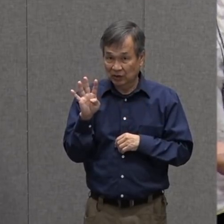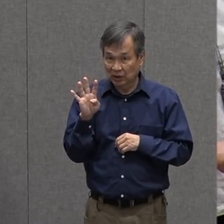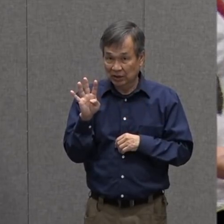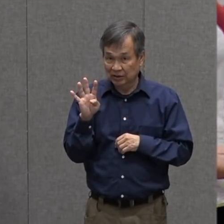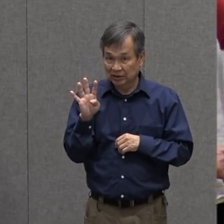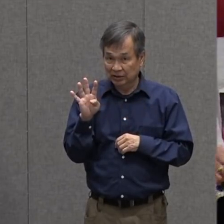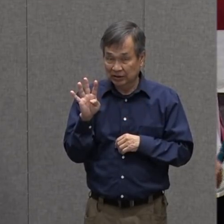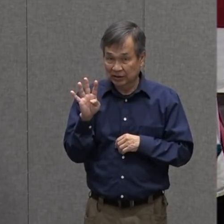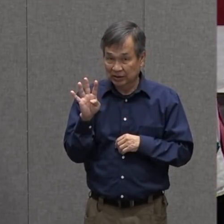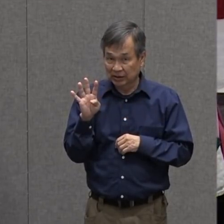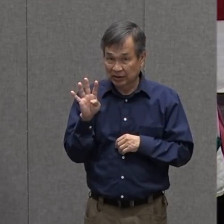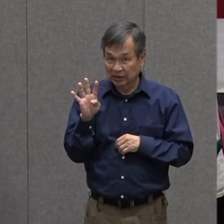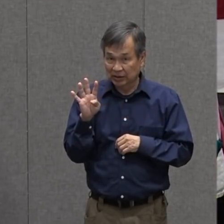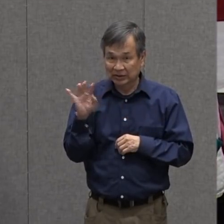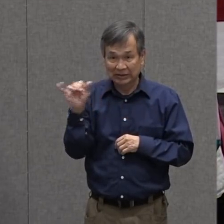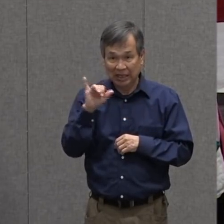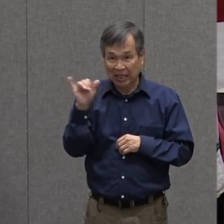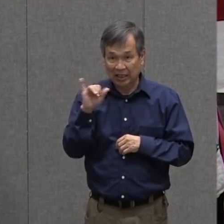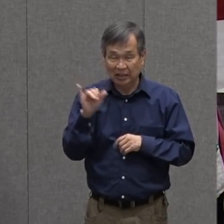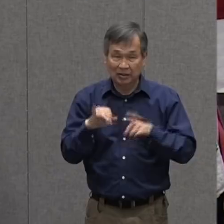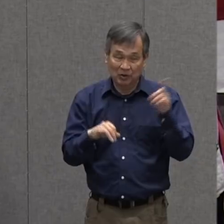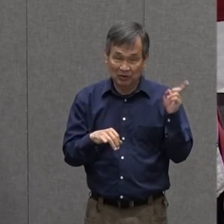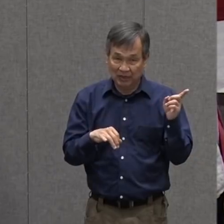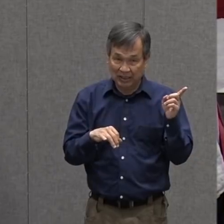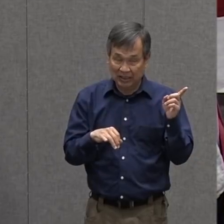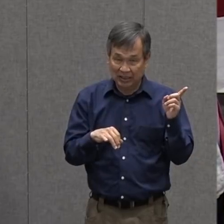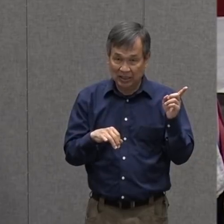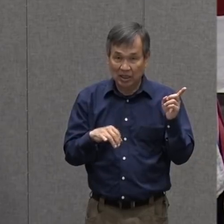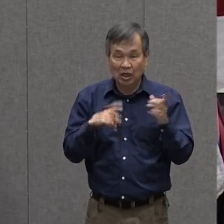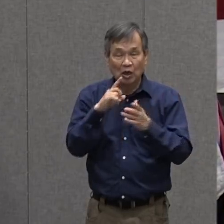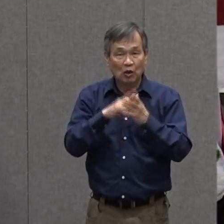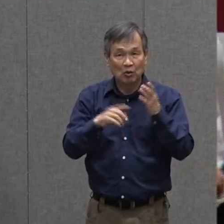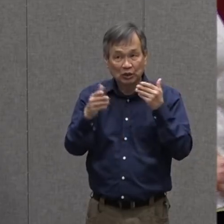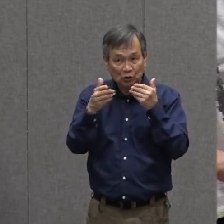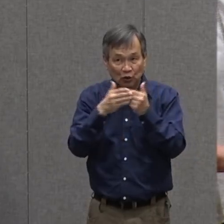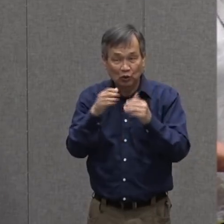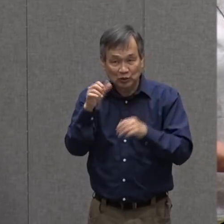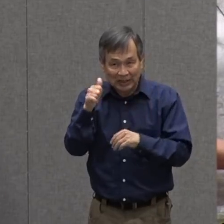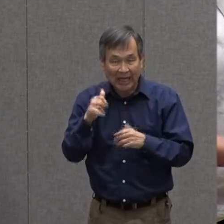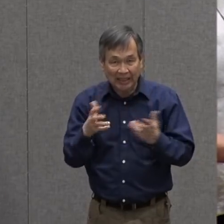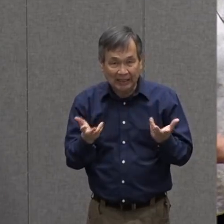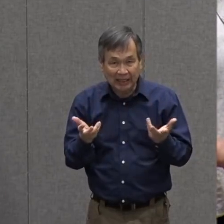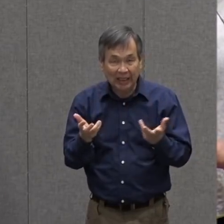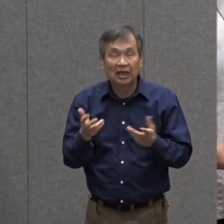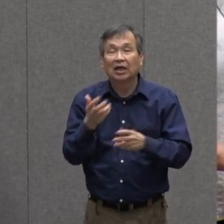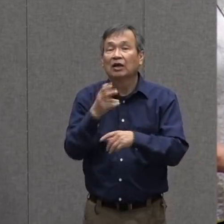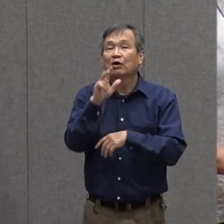just kind of like what I did over here, I wanted to find that closest multiple of 10 and the 365,